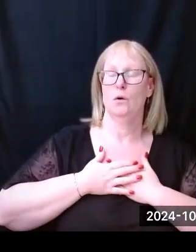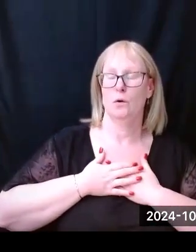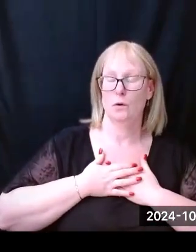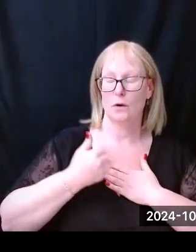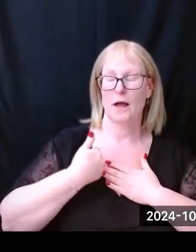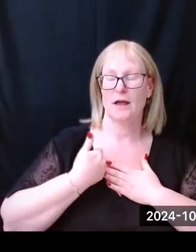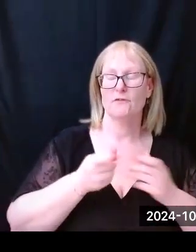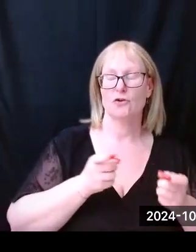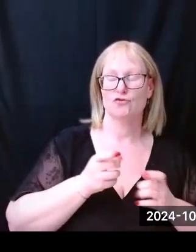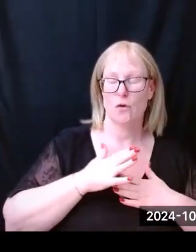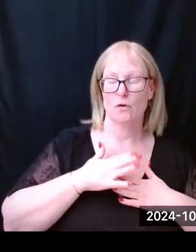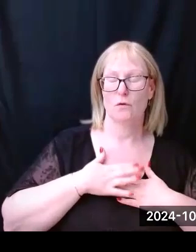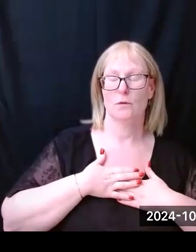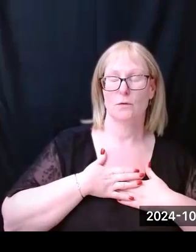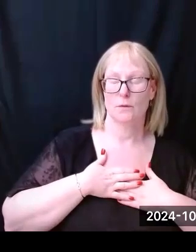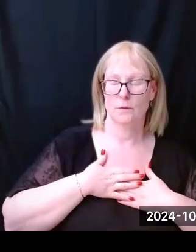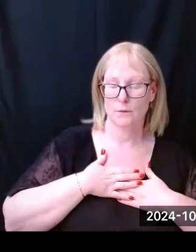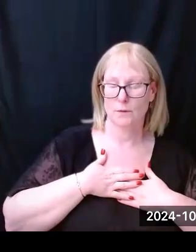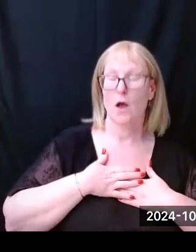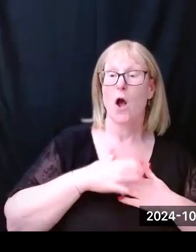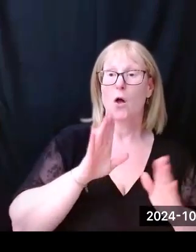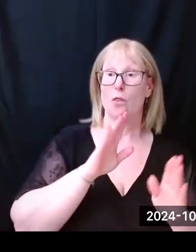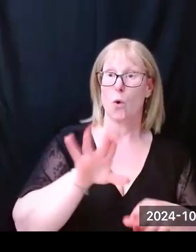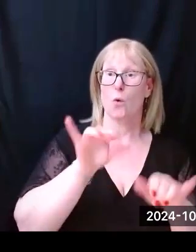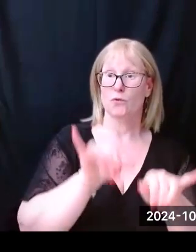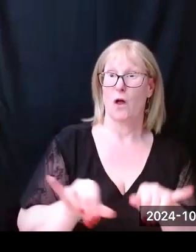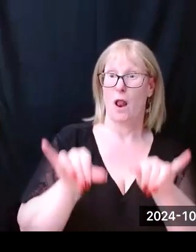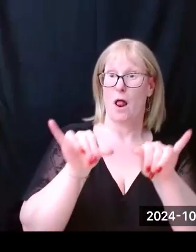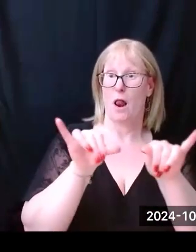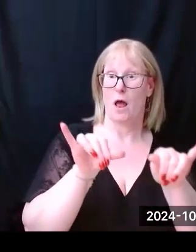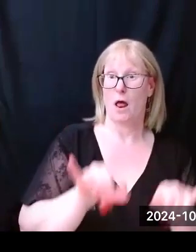When we use those same routines for them, like bedtime routine or coming